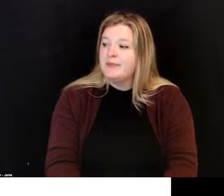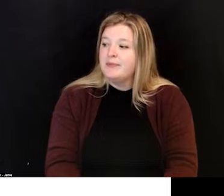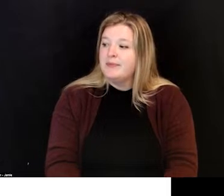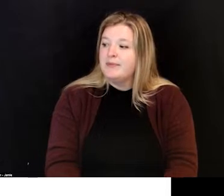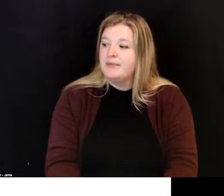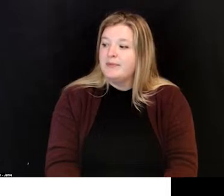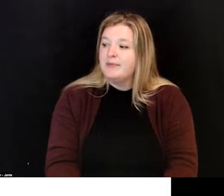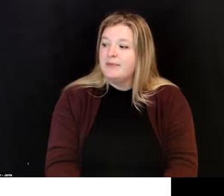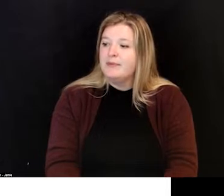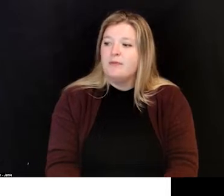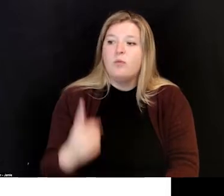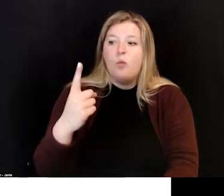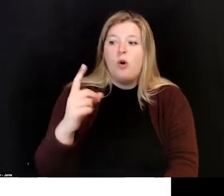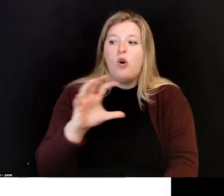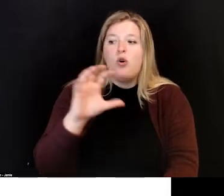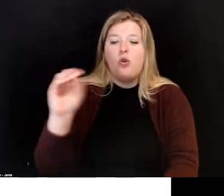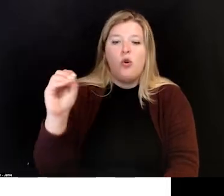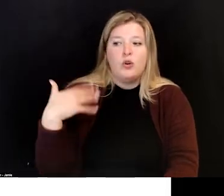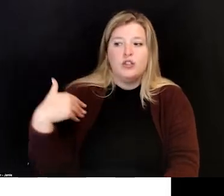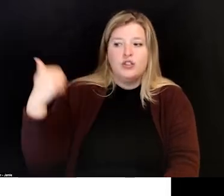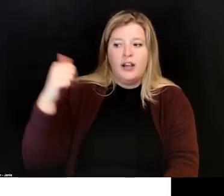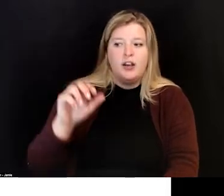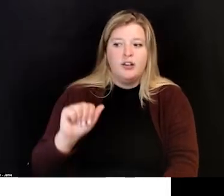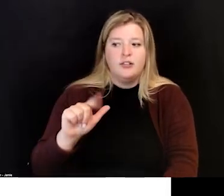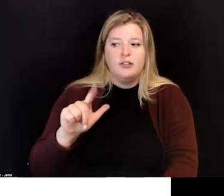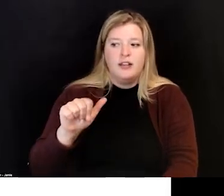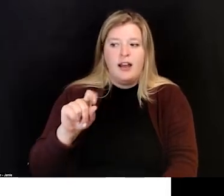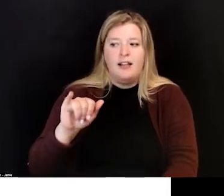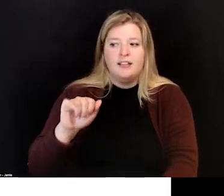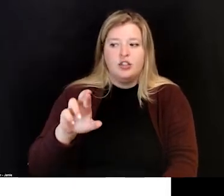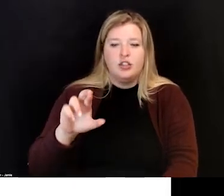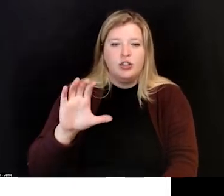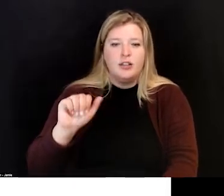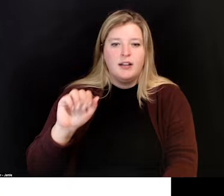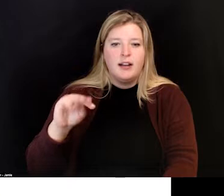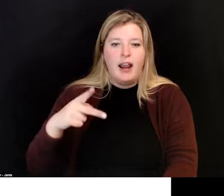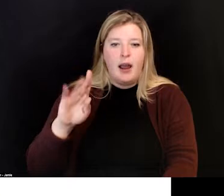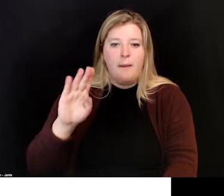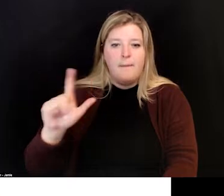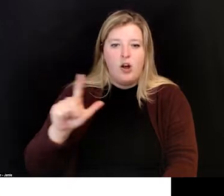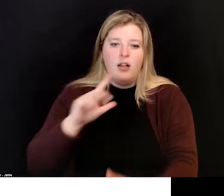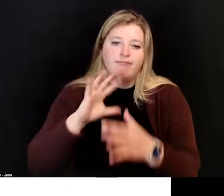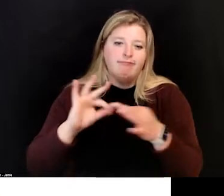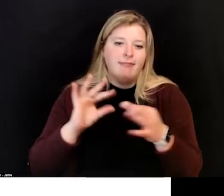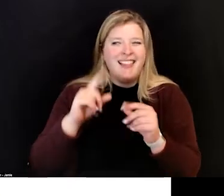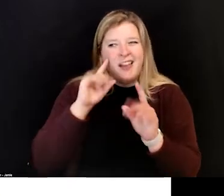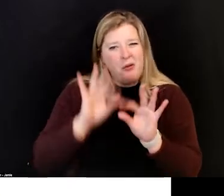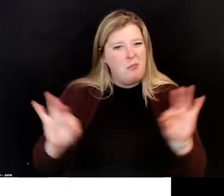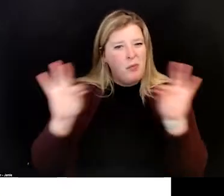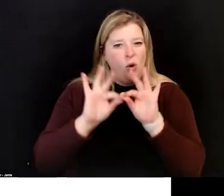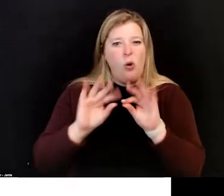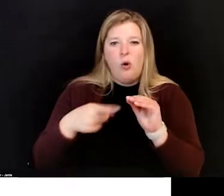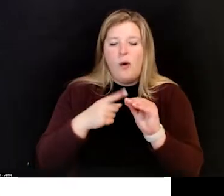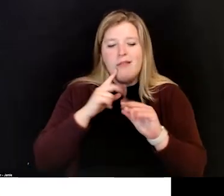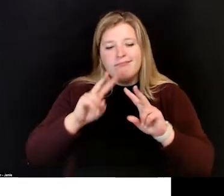One of my co-chairs Alastair Campbell often says this, and I think it's really something to keep in mind when you're looking at standards and trying to understand them.